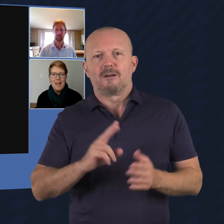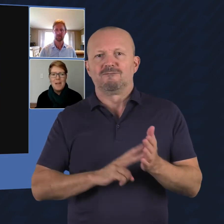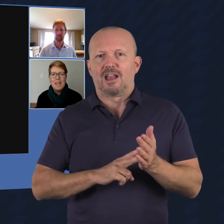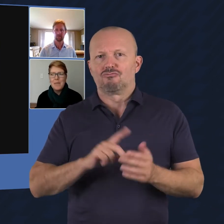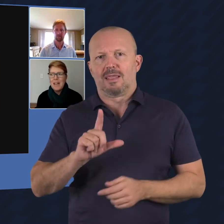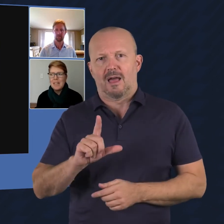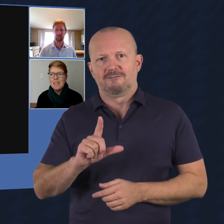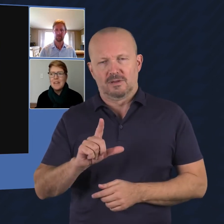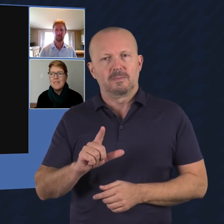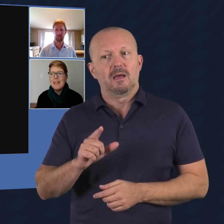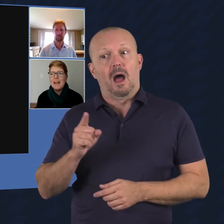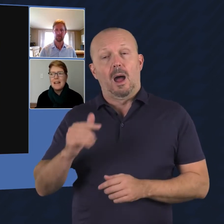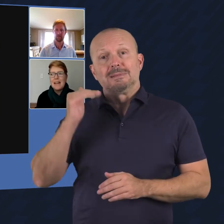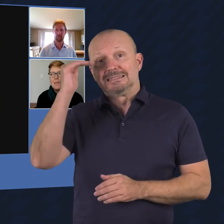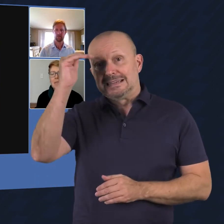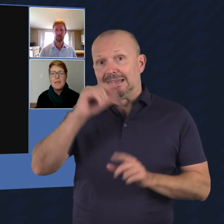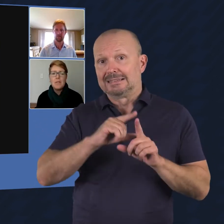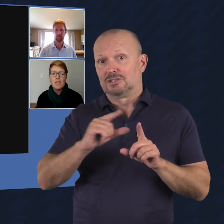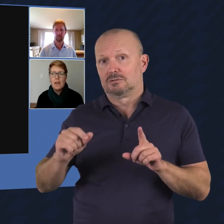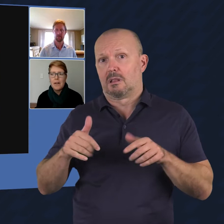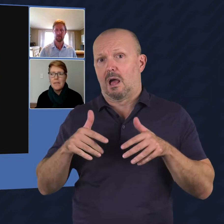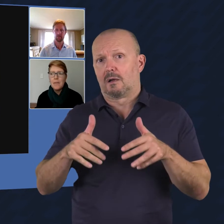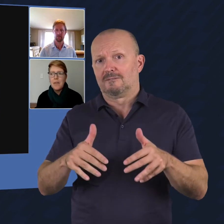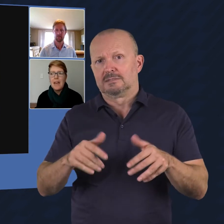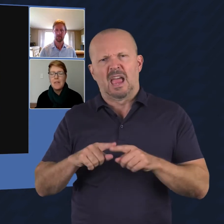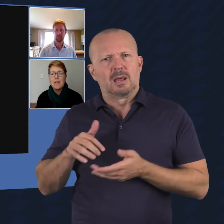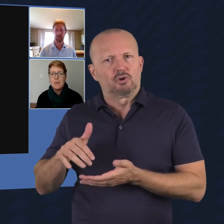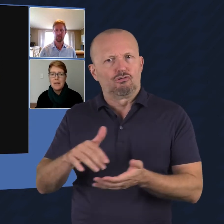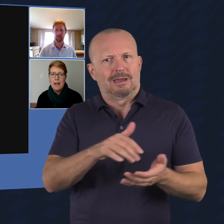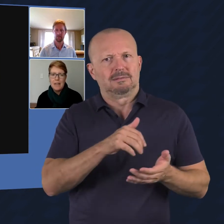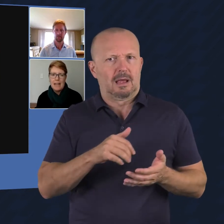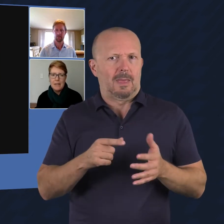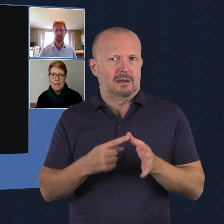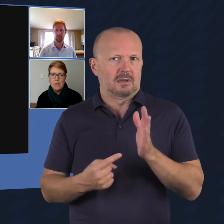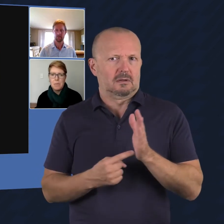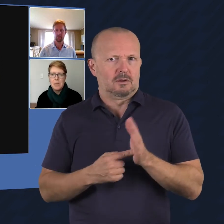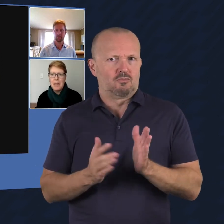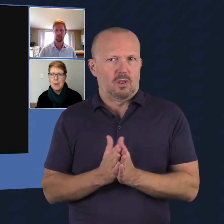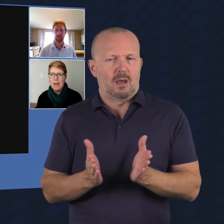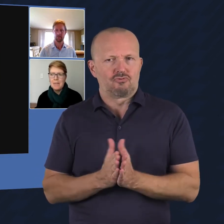My name is Valerie Love and I am a senior digital archivist and a curator at the Alexander Turnbull Library.